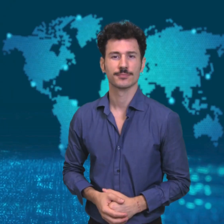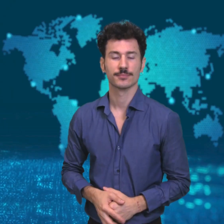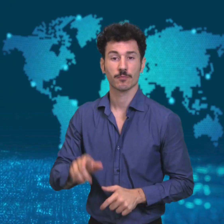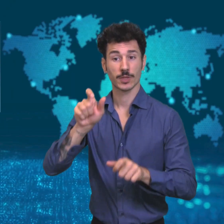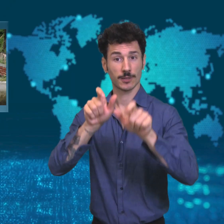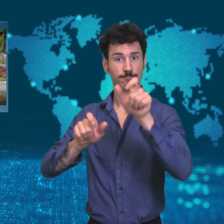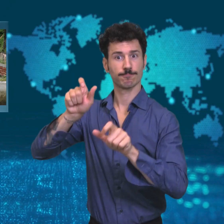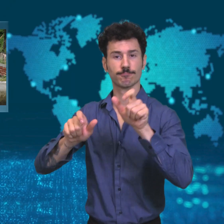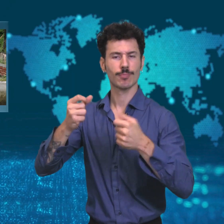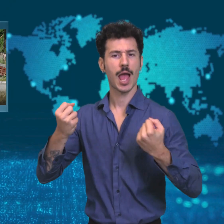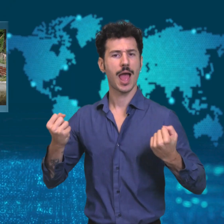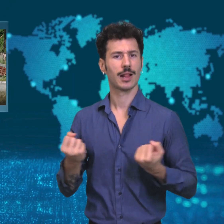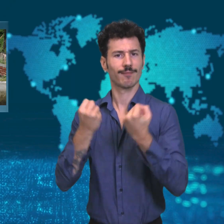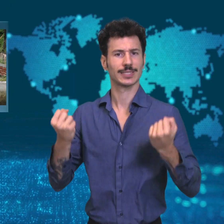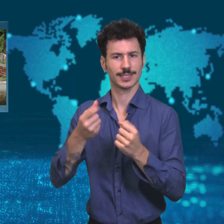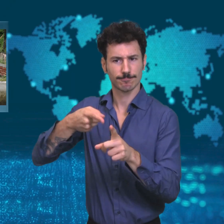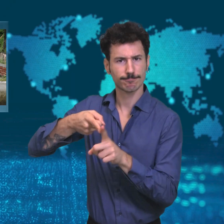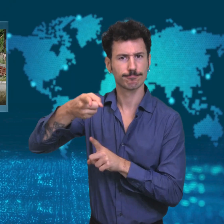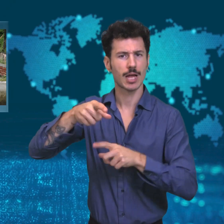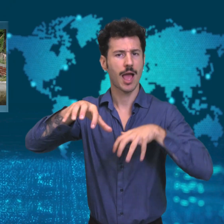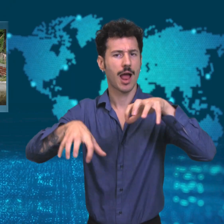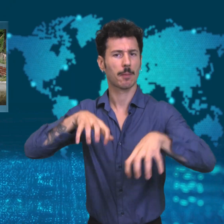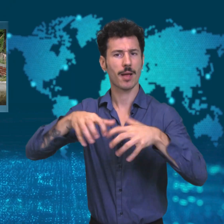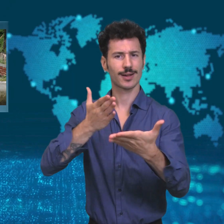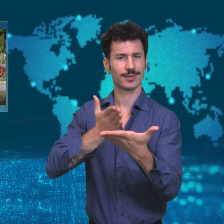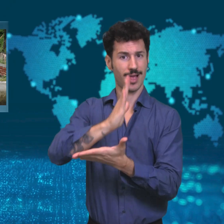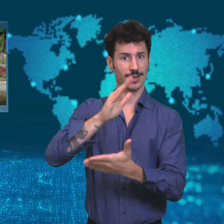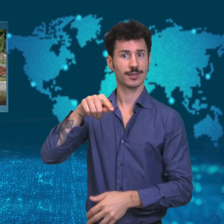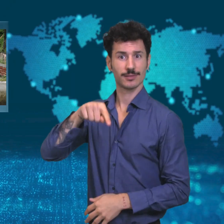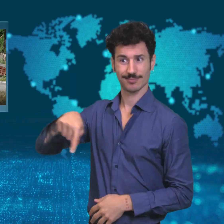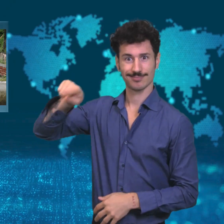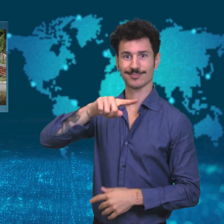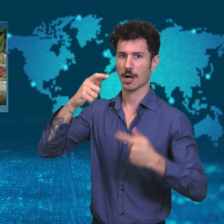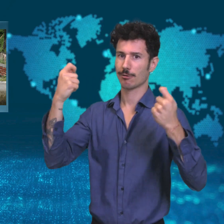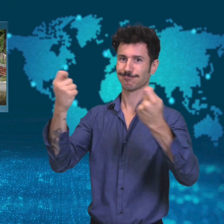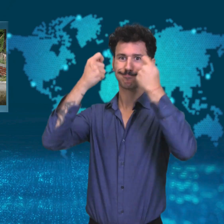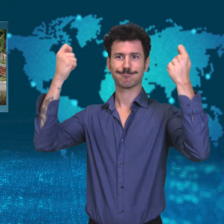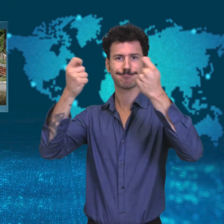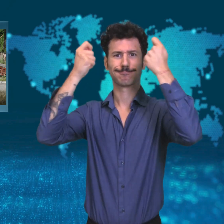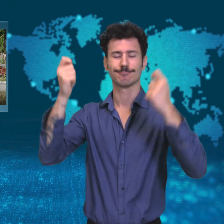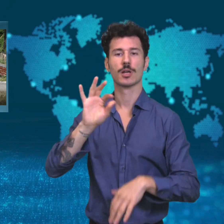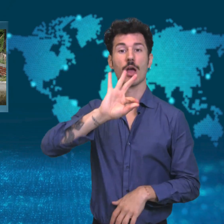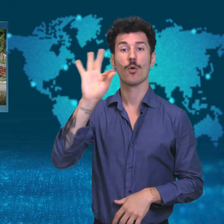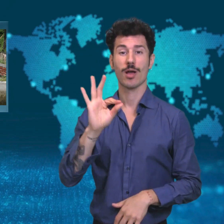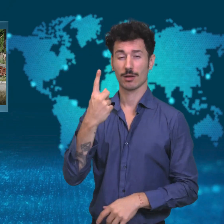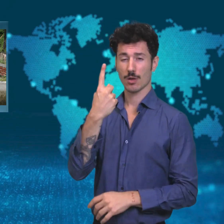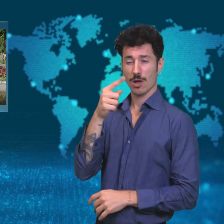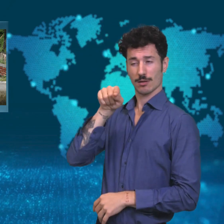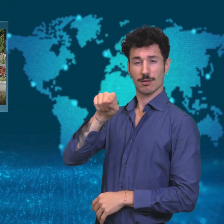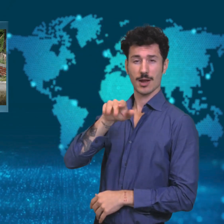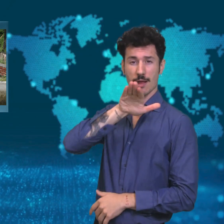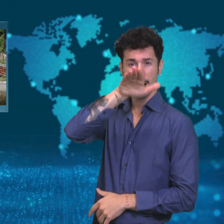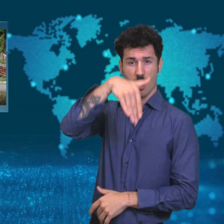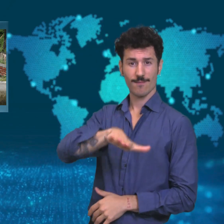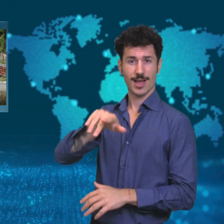[Alessio]: Animal rights activists are celebrating the release of